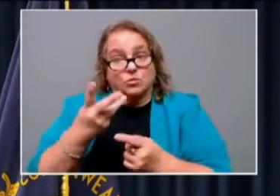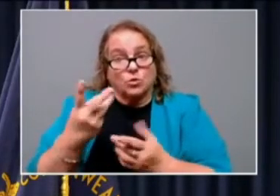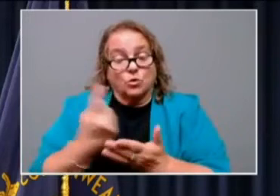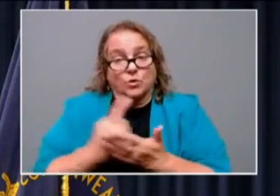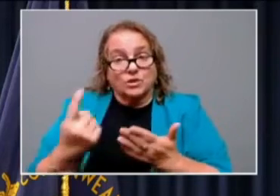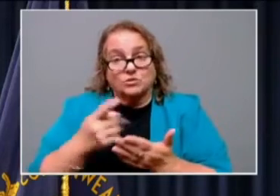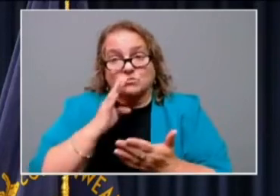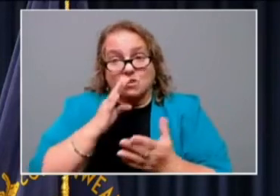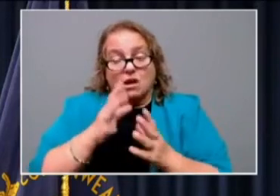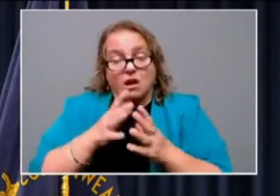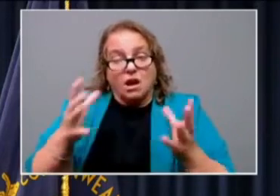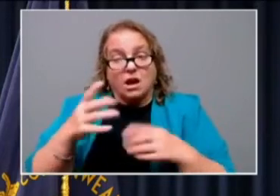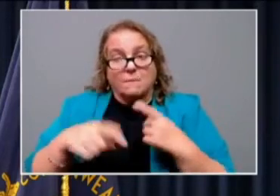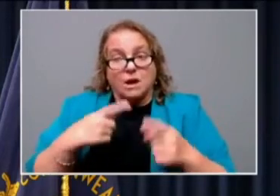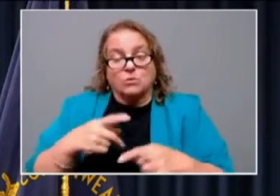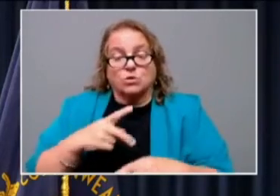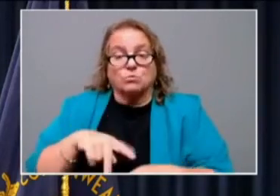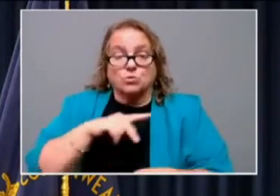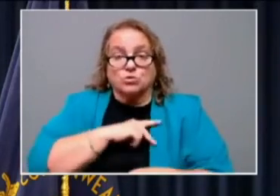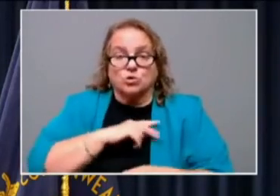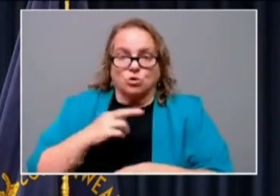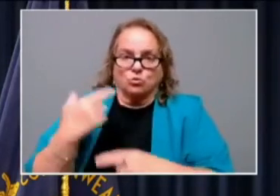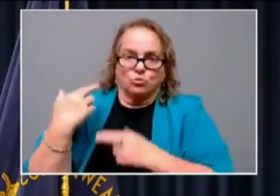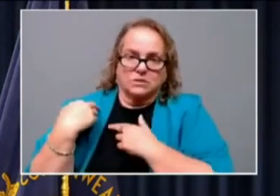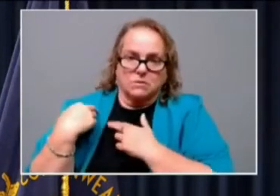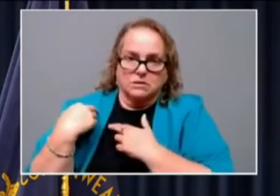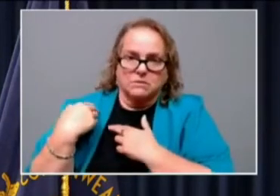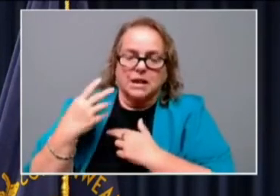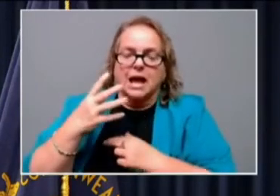personal responsibility. And even like you mentioned earlier today, you have